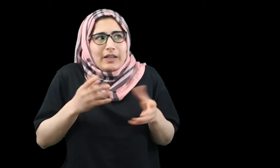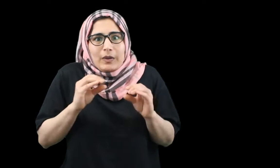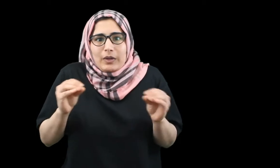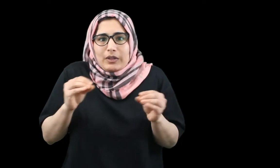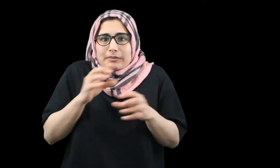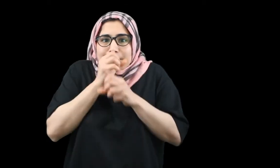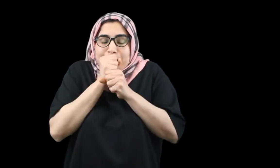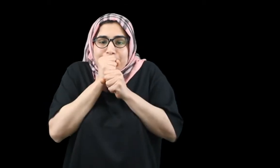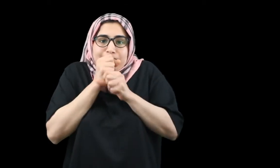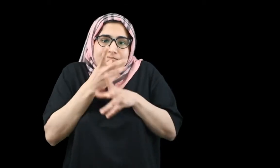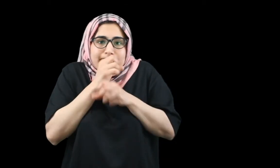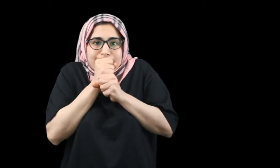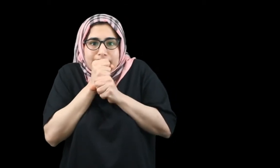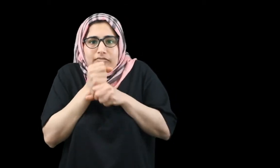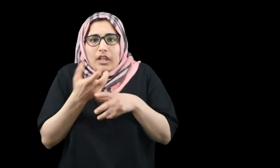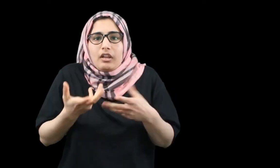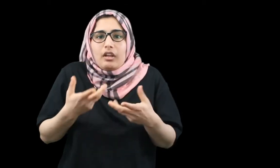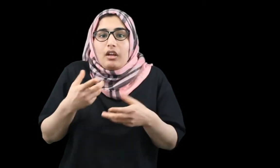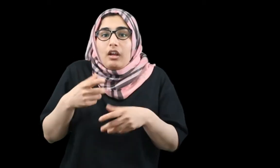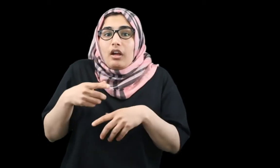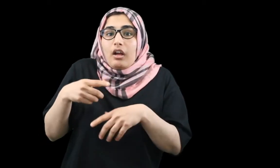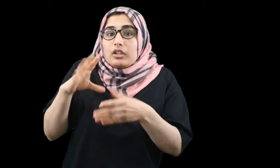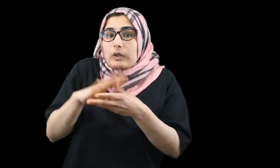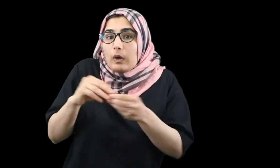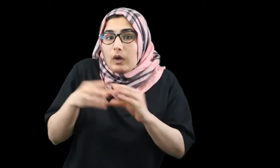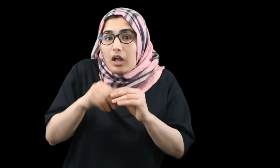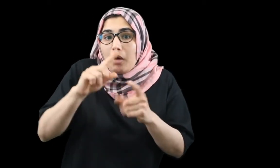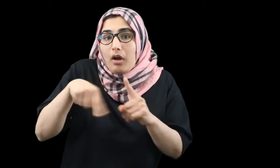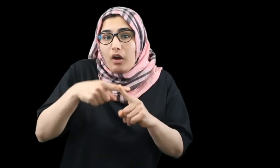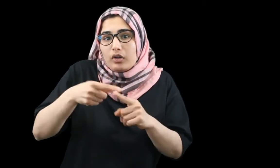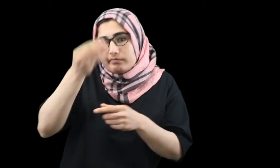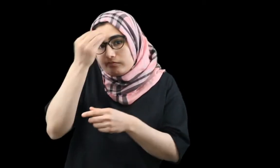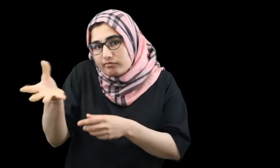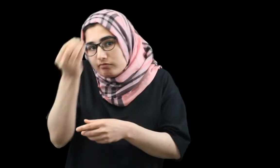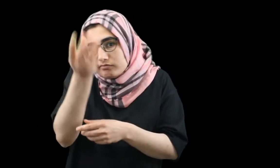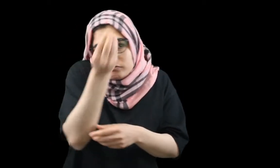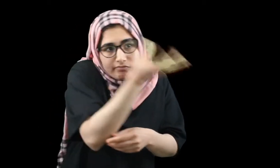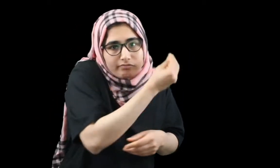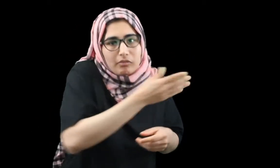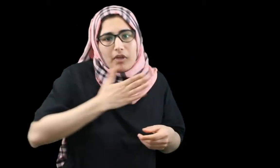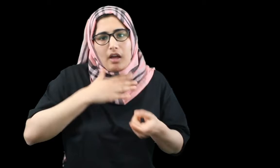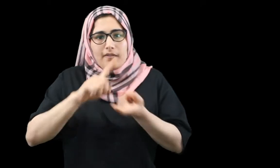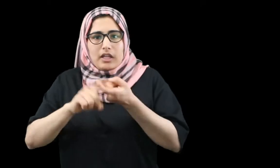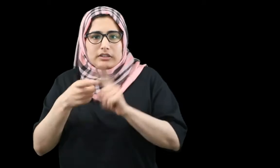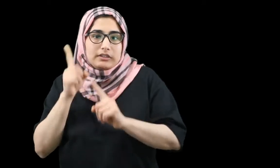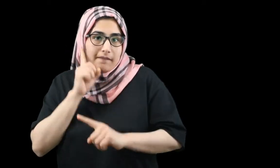So I had to keep it from them. But, I will tell my deaf friends.